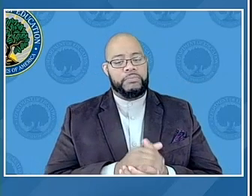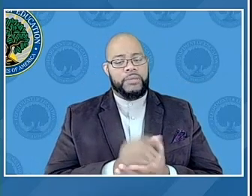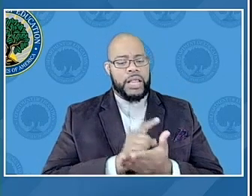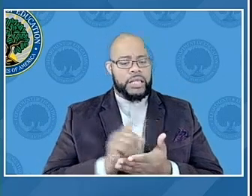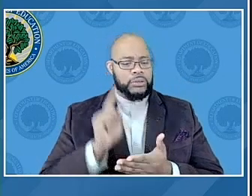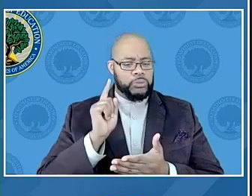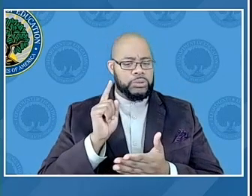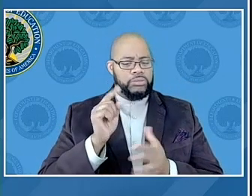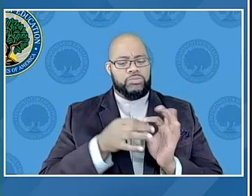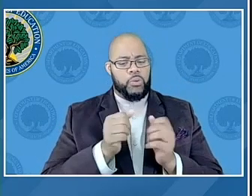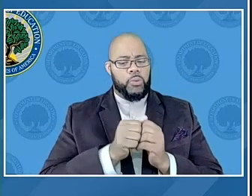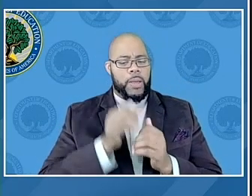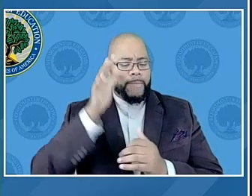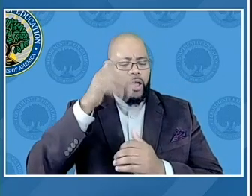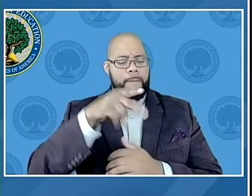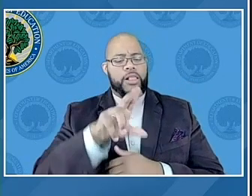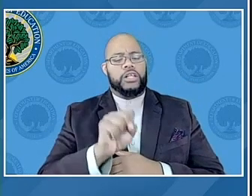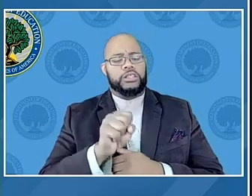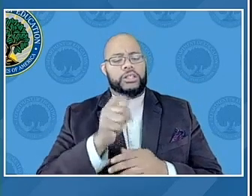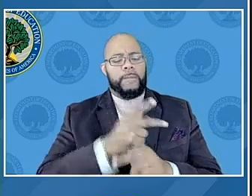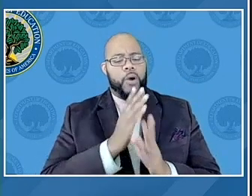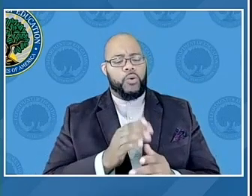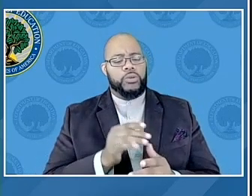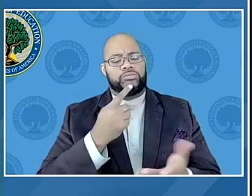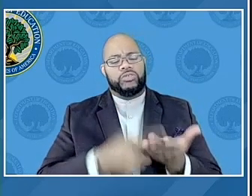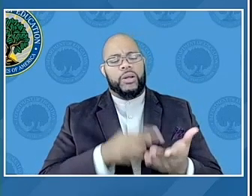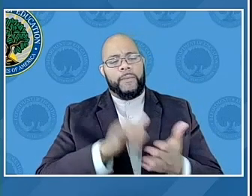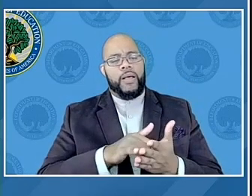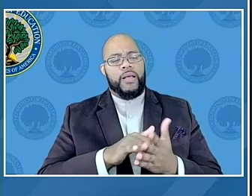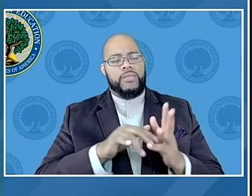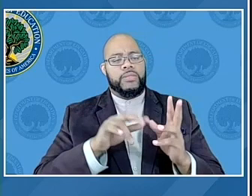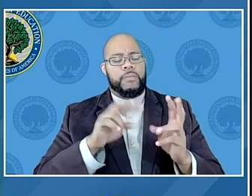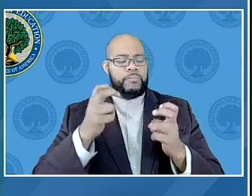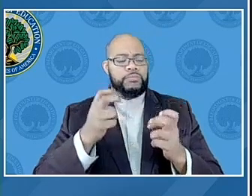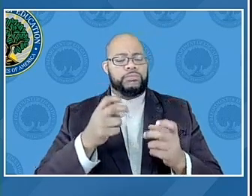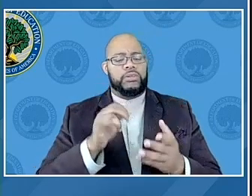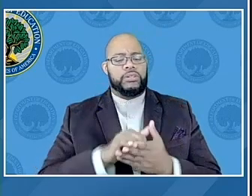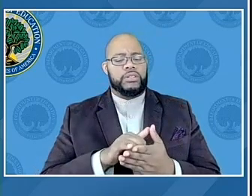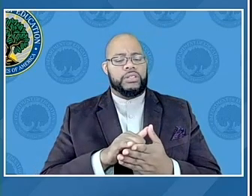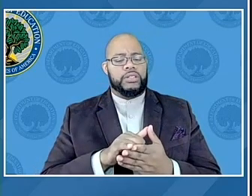Parent PLUS borrowers. I know we've touched on the topic a bit, but I think that it's important for us to really- to